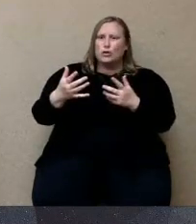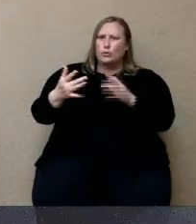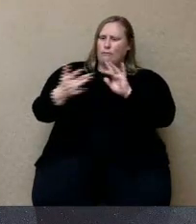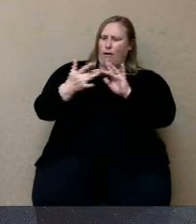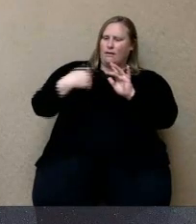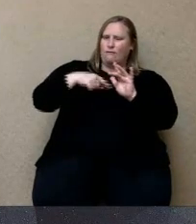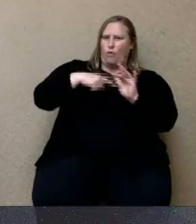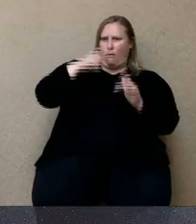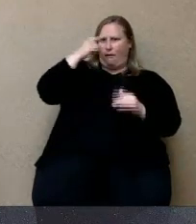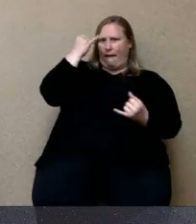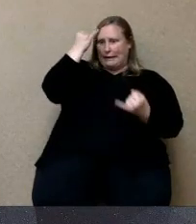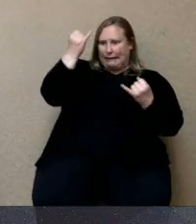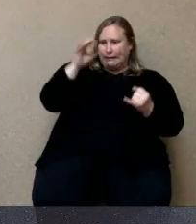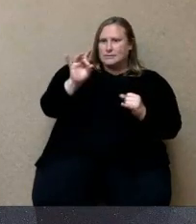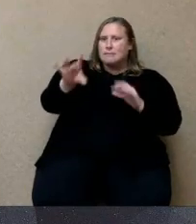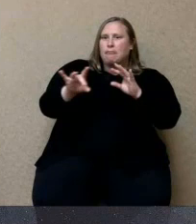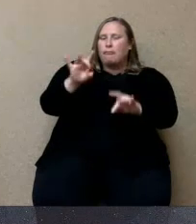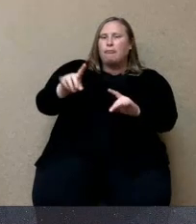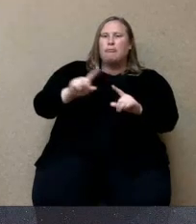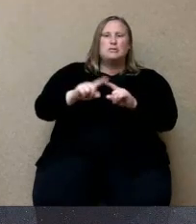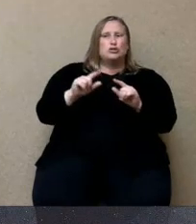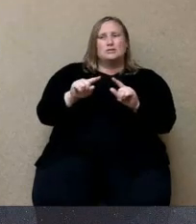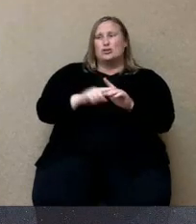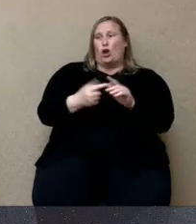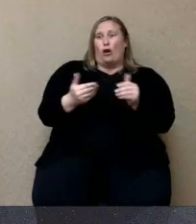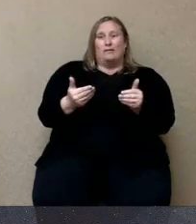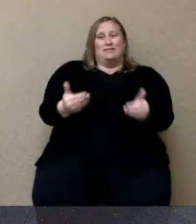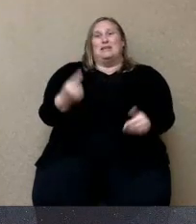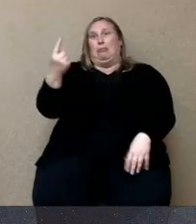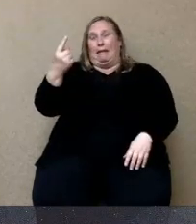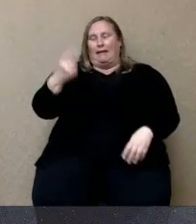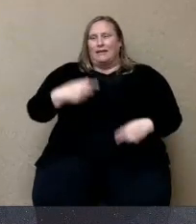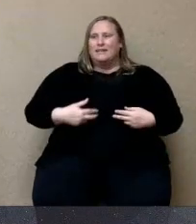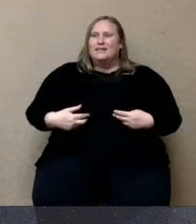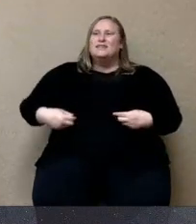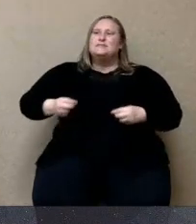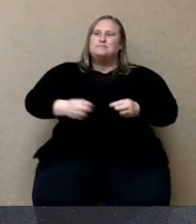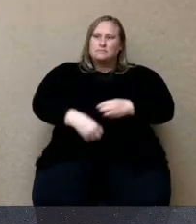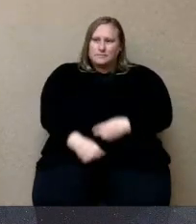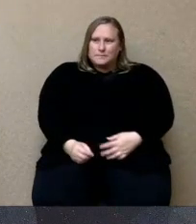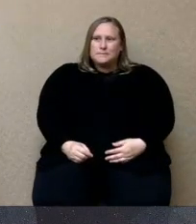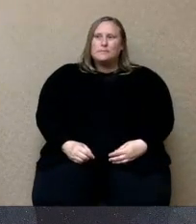started, but just go ahead and get started. That's really good to know because we have the benefit of